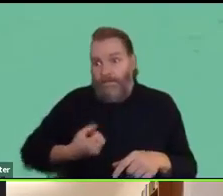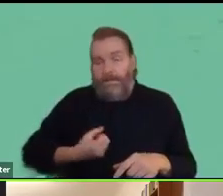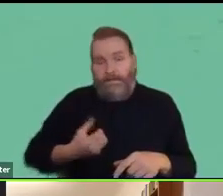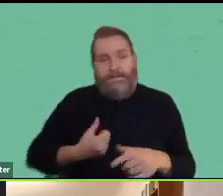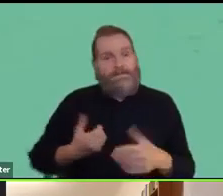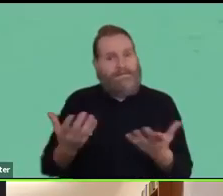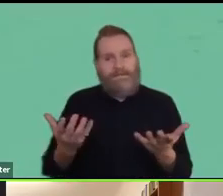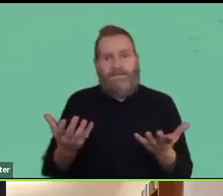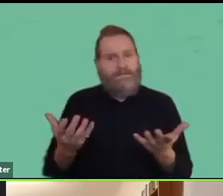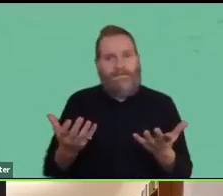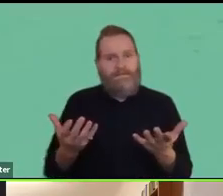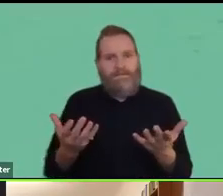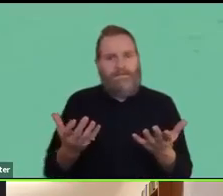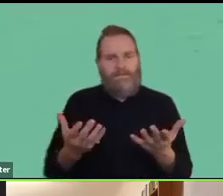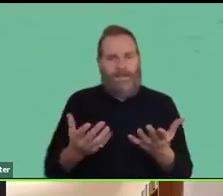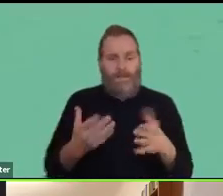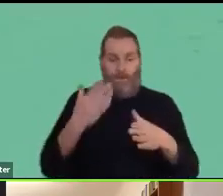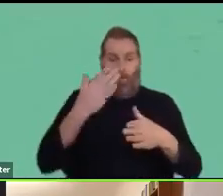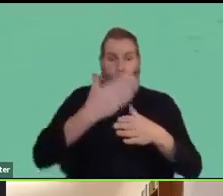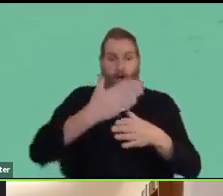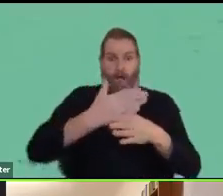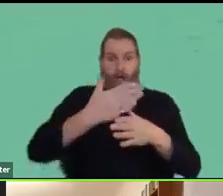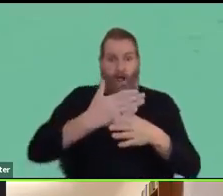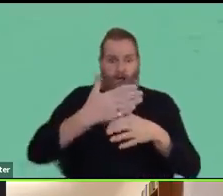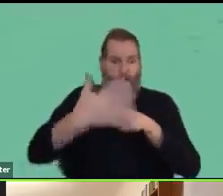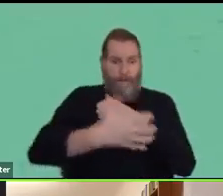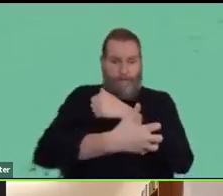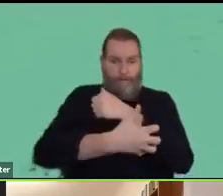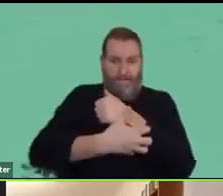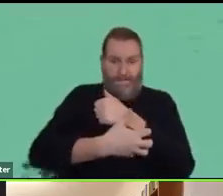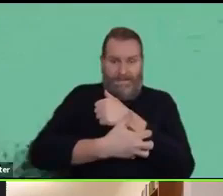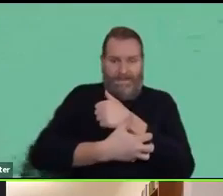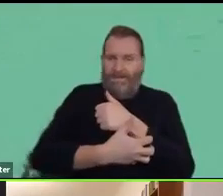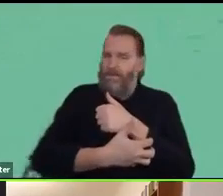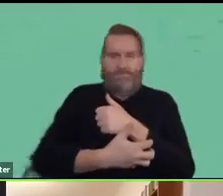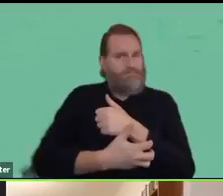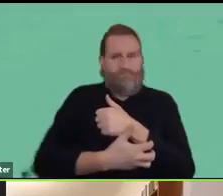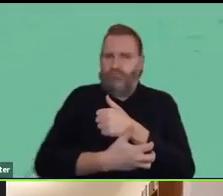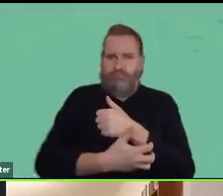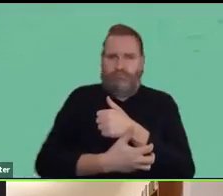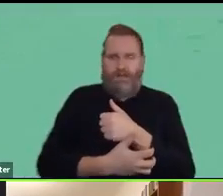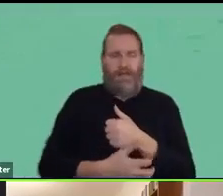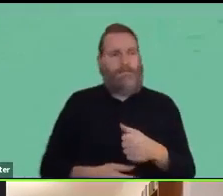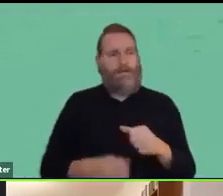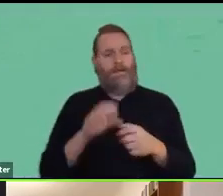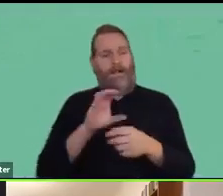work poverty in Britain is at a staggering level and 250 pounds for people on those sorts of wages